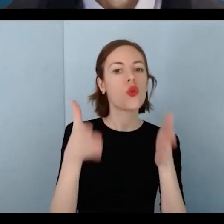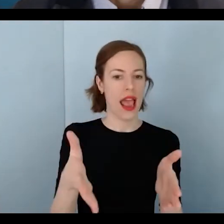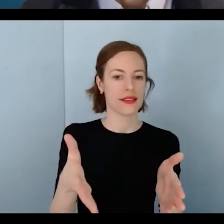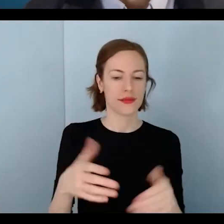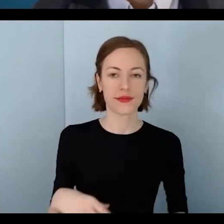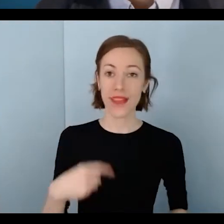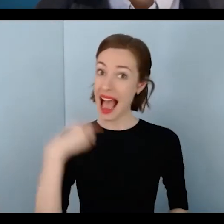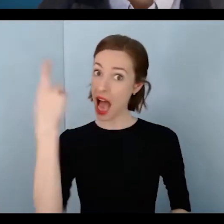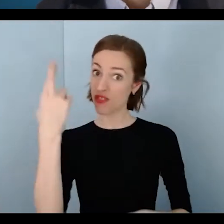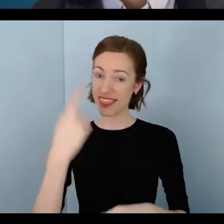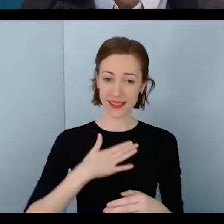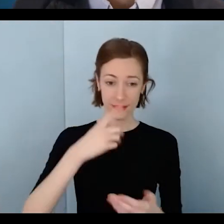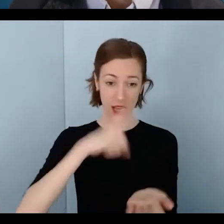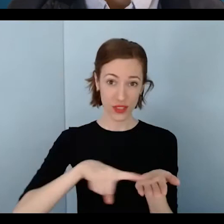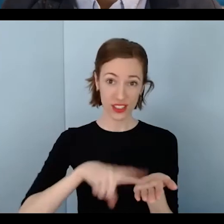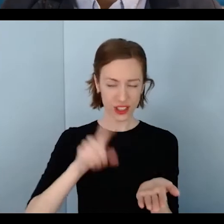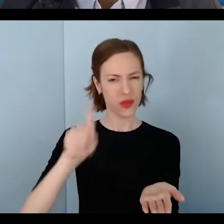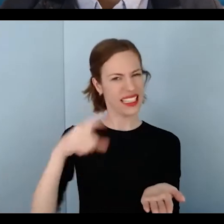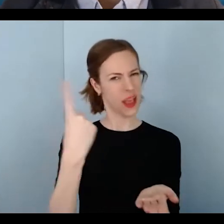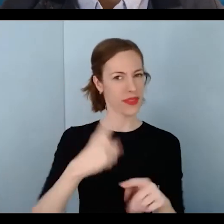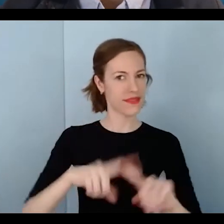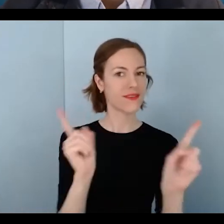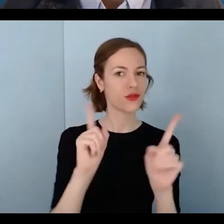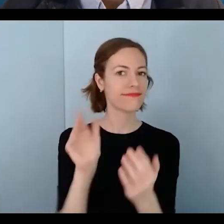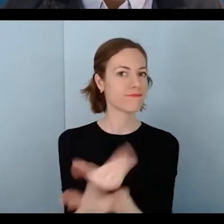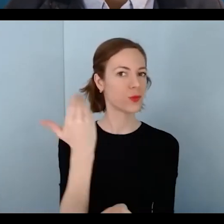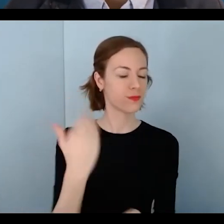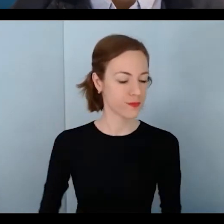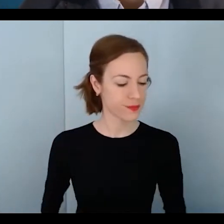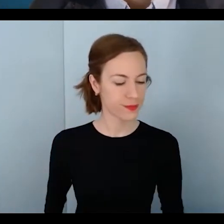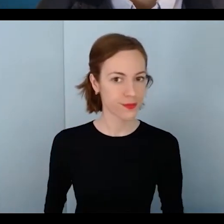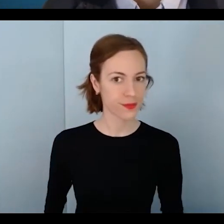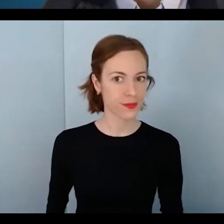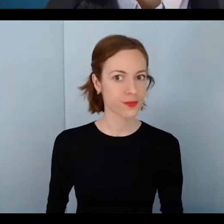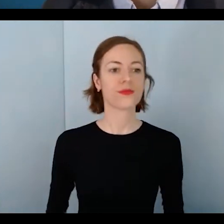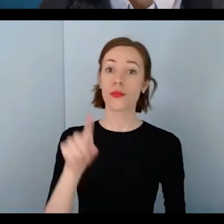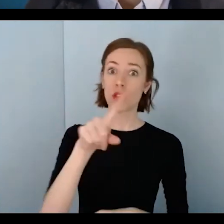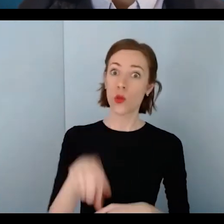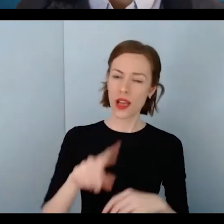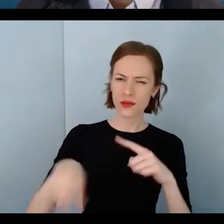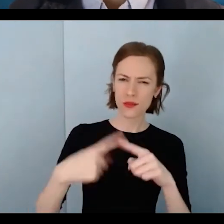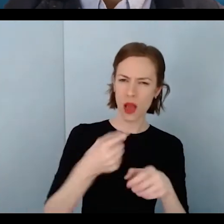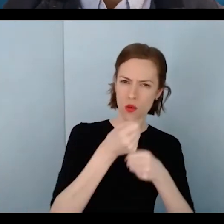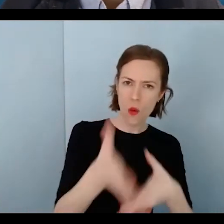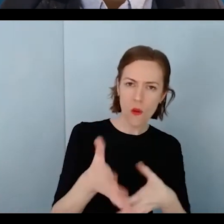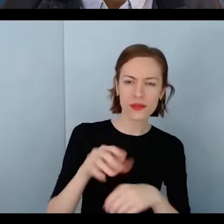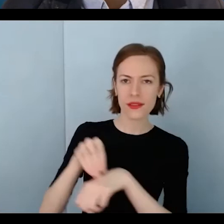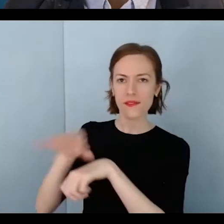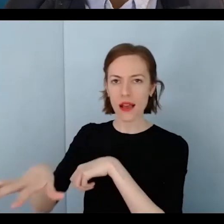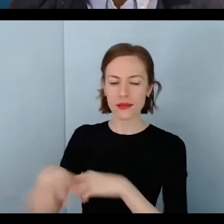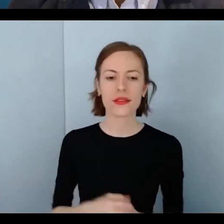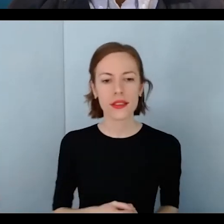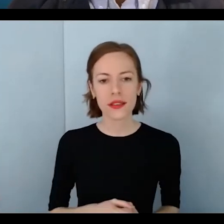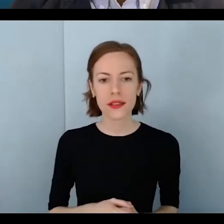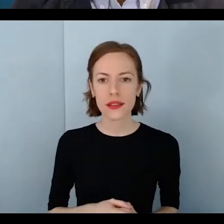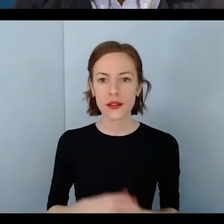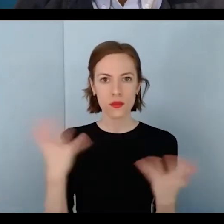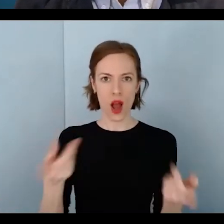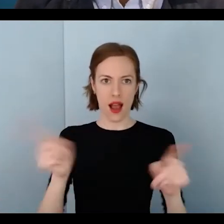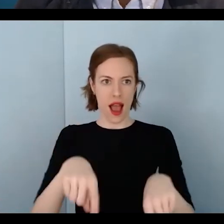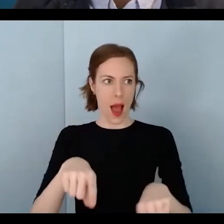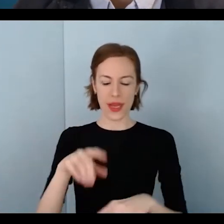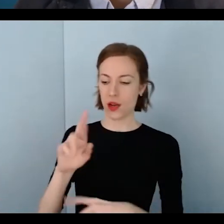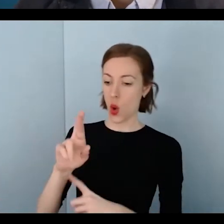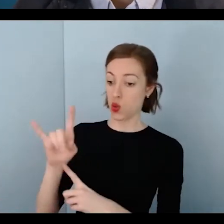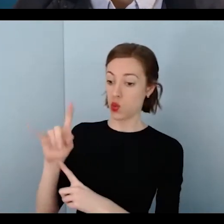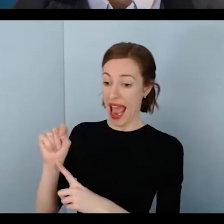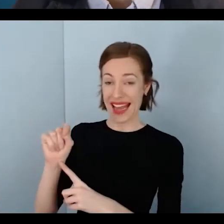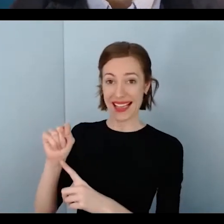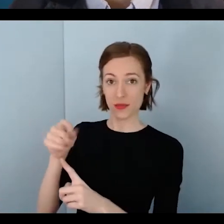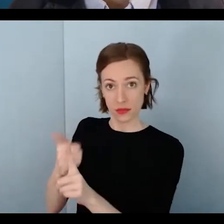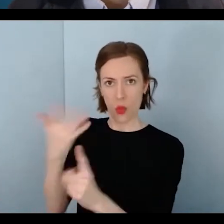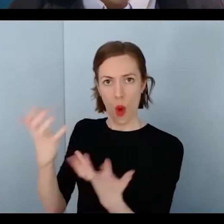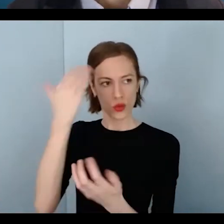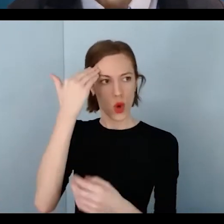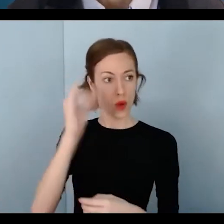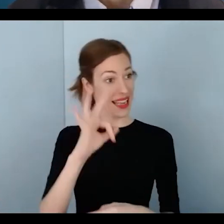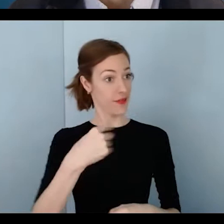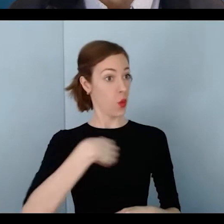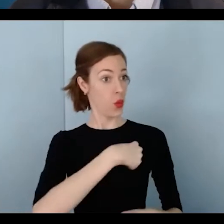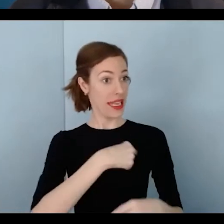They had this question about cause and effect. They wanted to know what would happen if they intervened to try to create some kind of change.